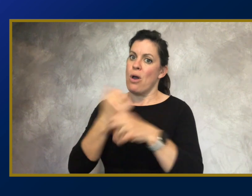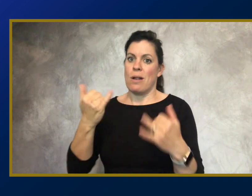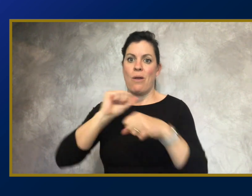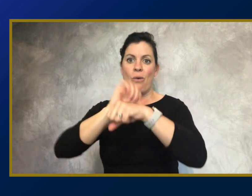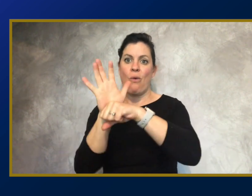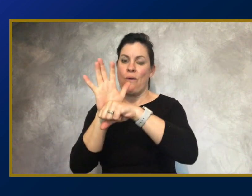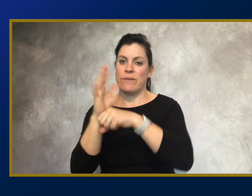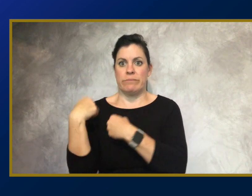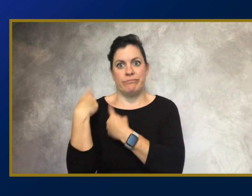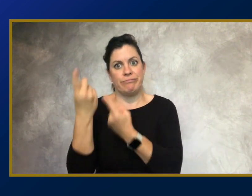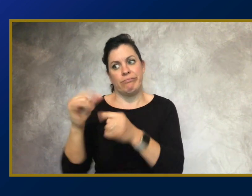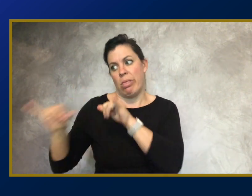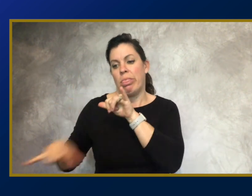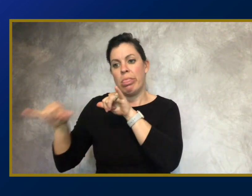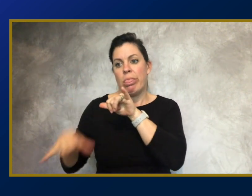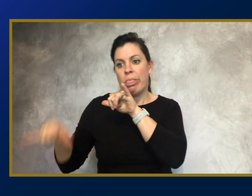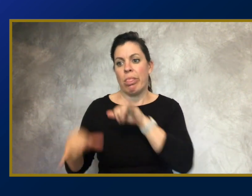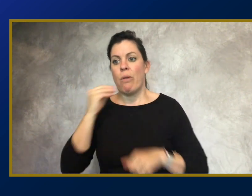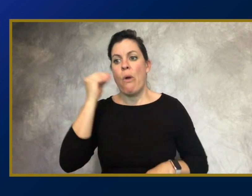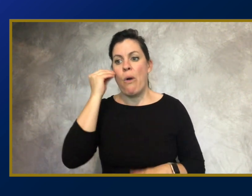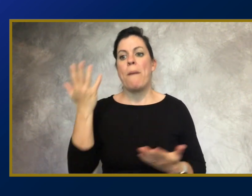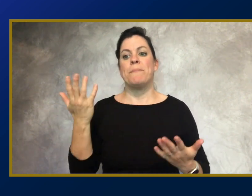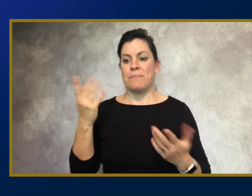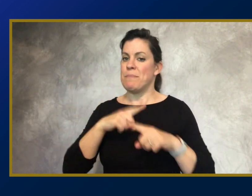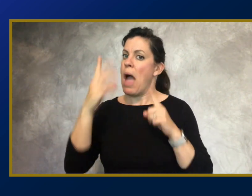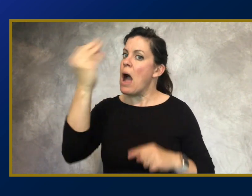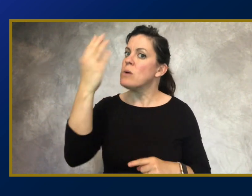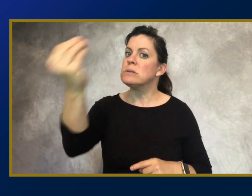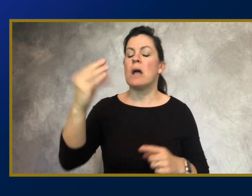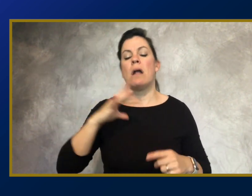outside is a wonderful thing to do. And if you're stuck inside, which many of us are and were, you